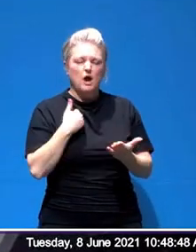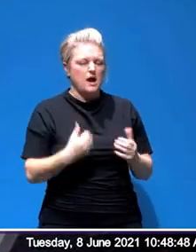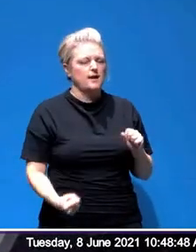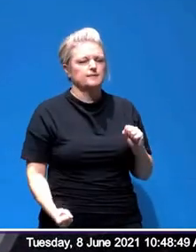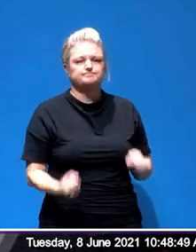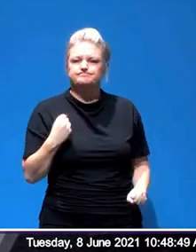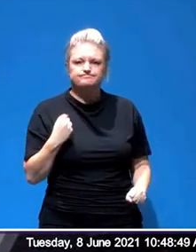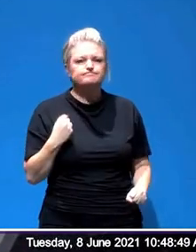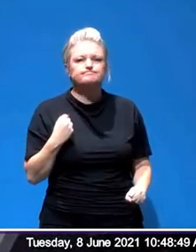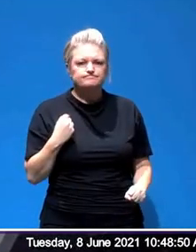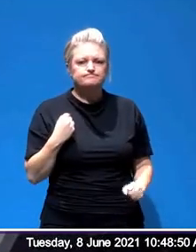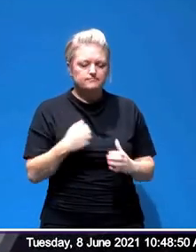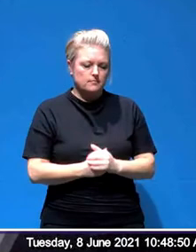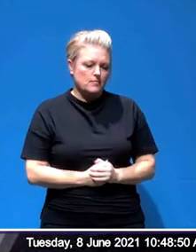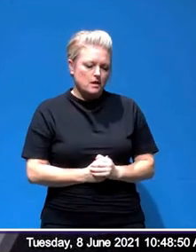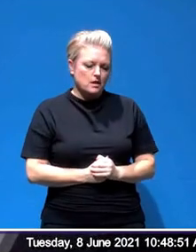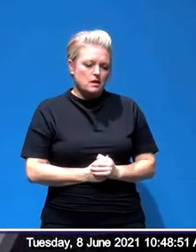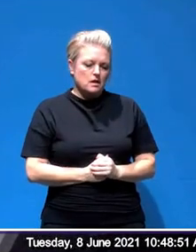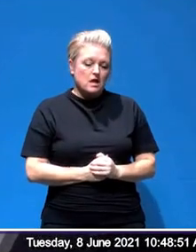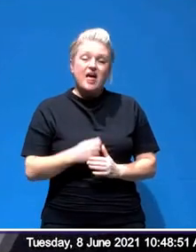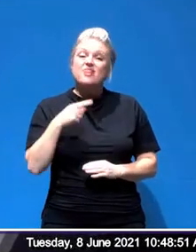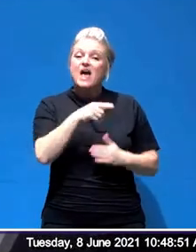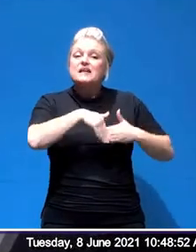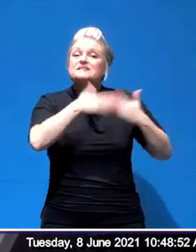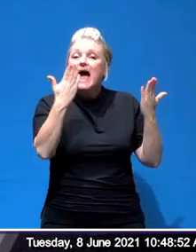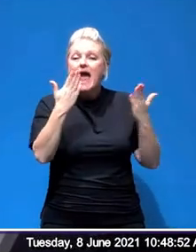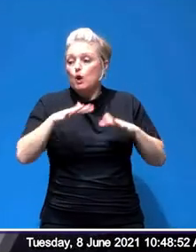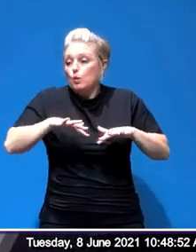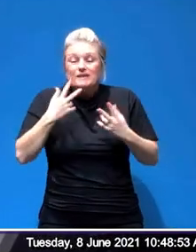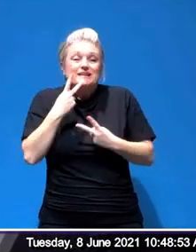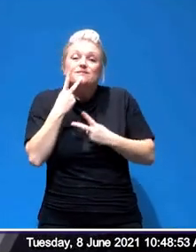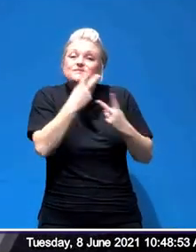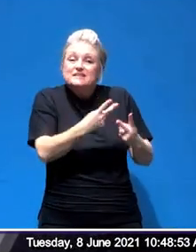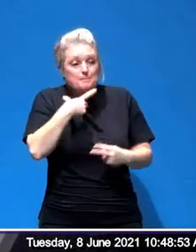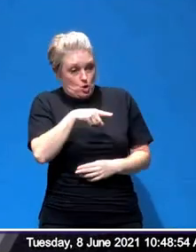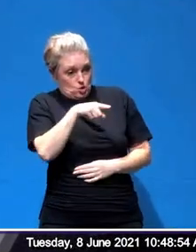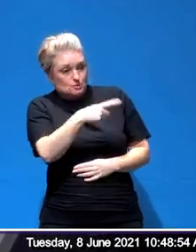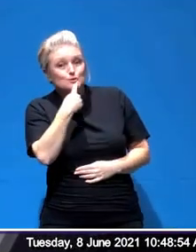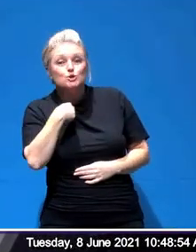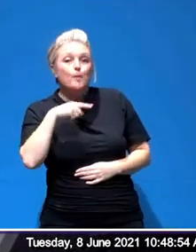We didn't visit Daniel on the Sunday as we usually did, because we thought he was going to Club Cool. What's Club Cool?